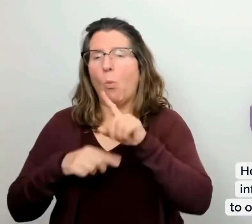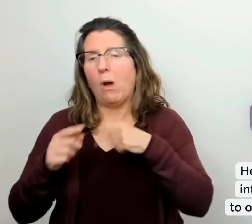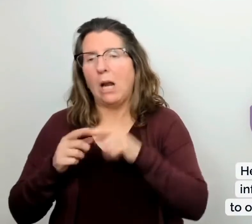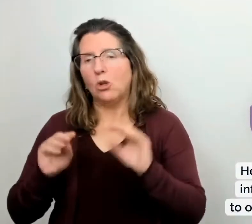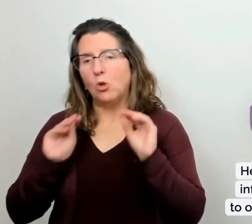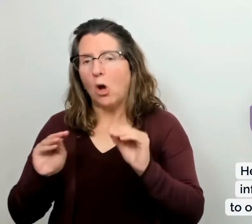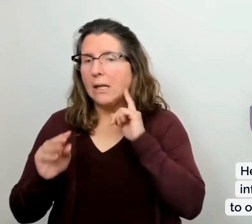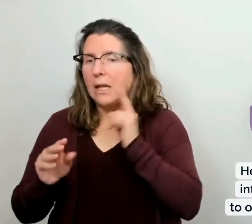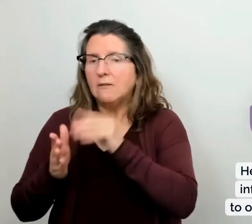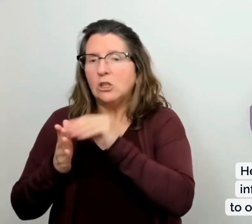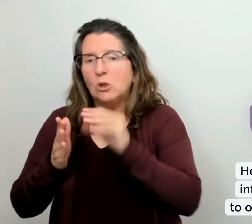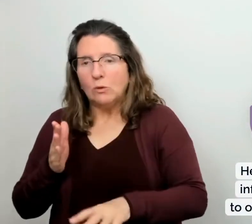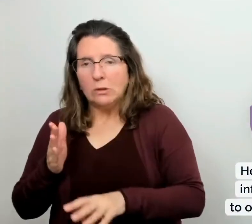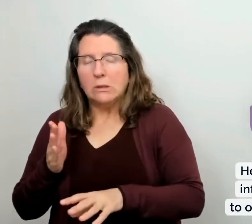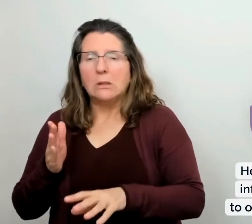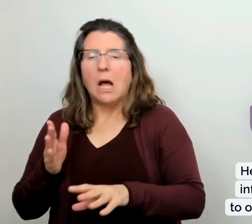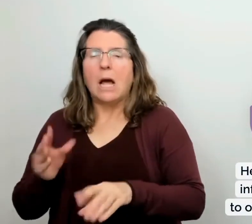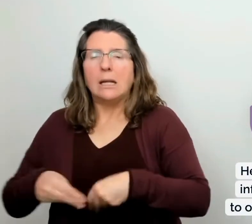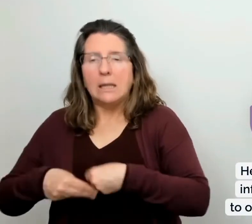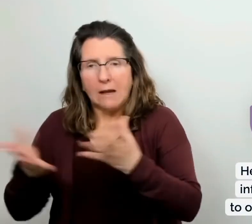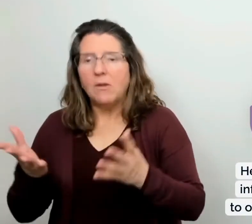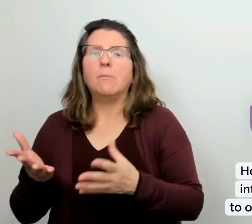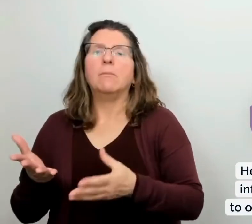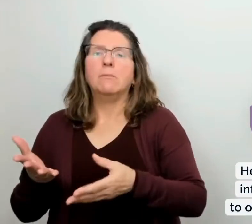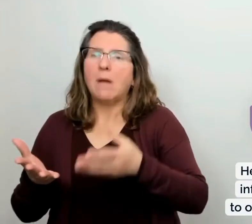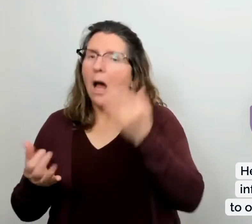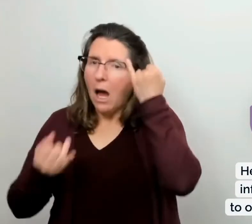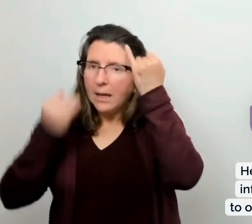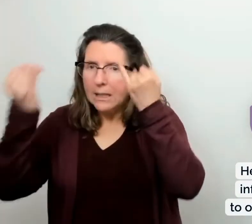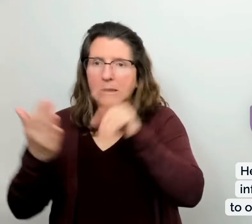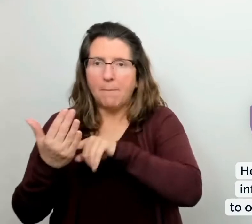I remember working with the deaf students, we were exploring the use of metaphor.